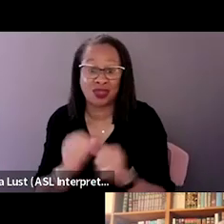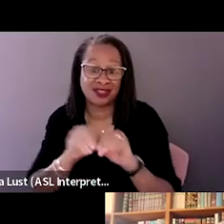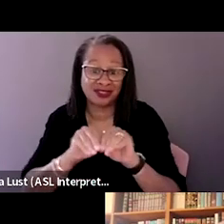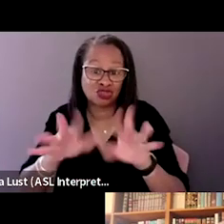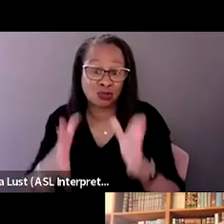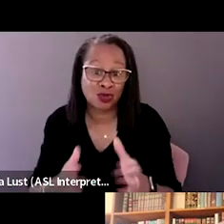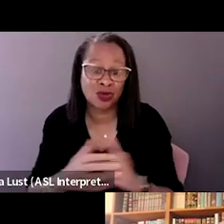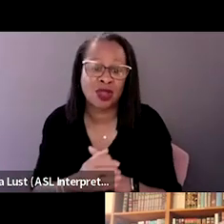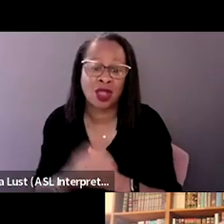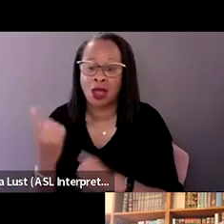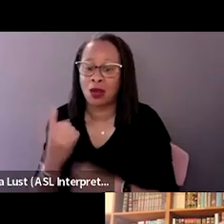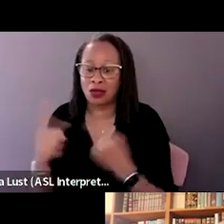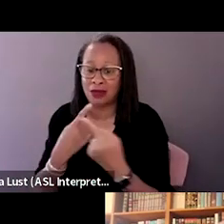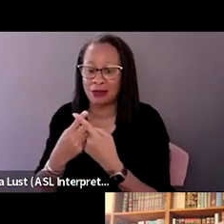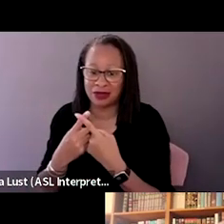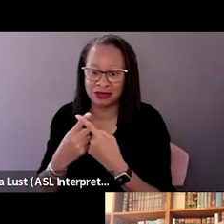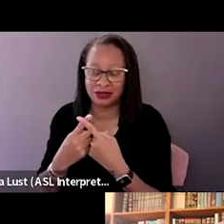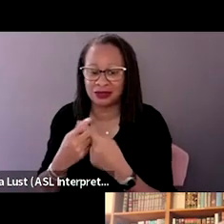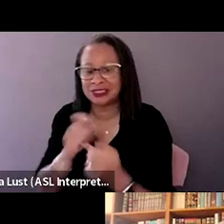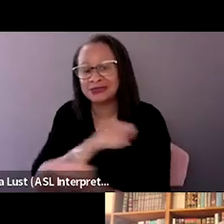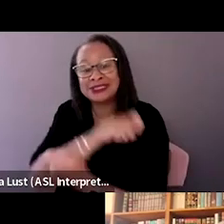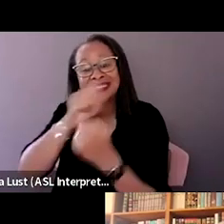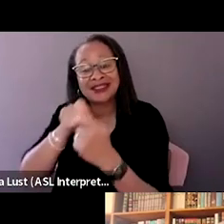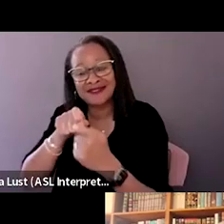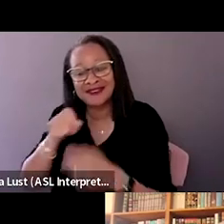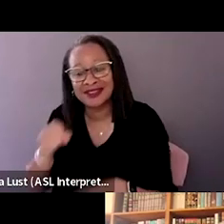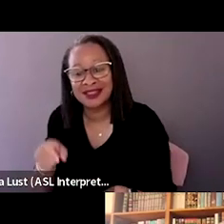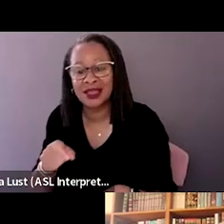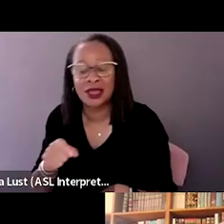only about certain territories.